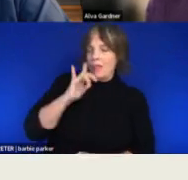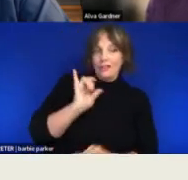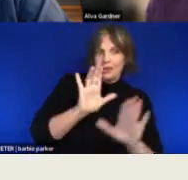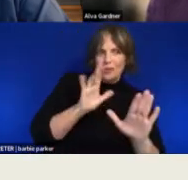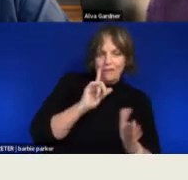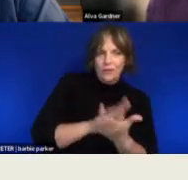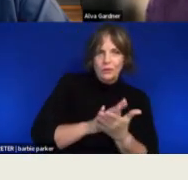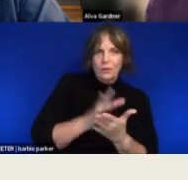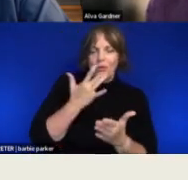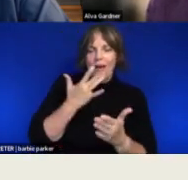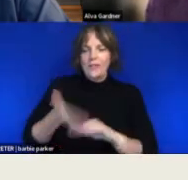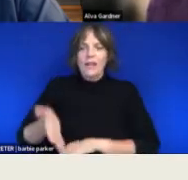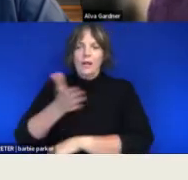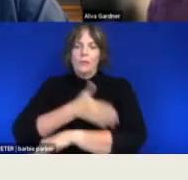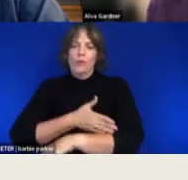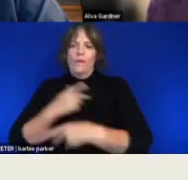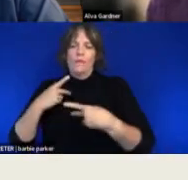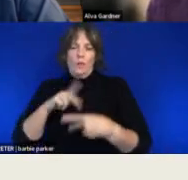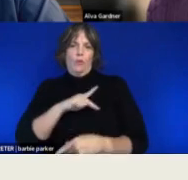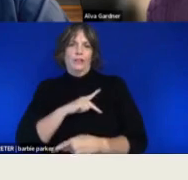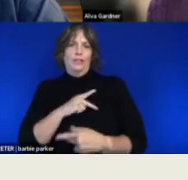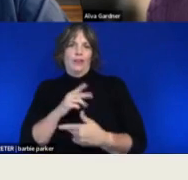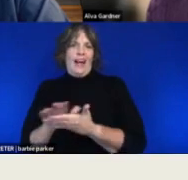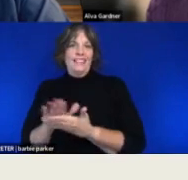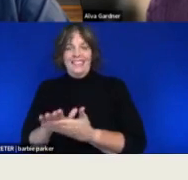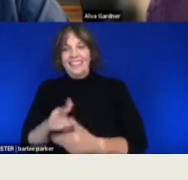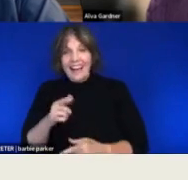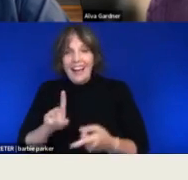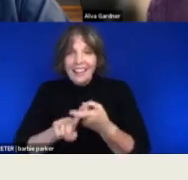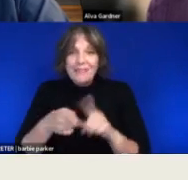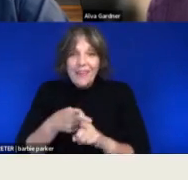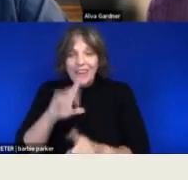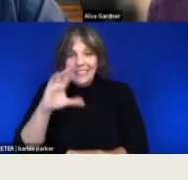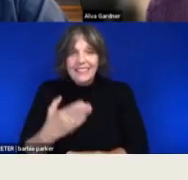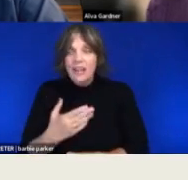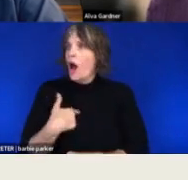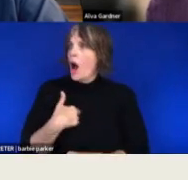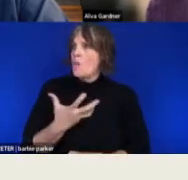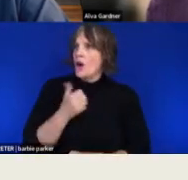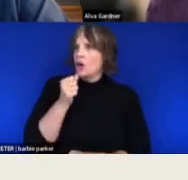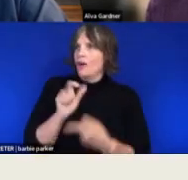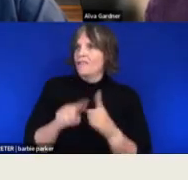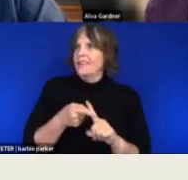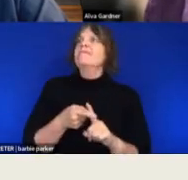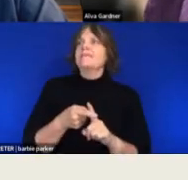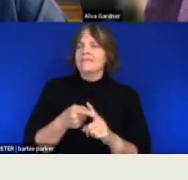hygiene. Whereas my friend's son, I want a girlfriend, you know? So we really want to think